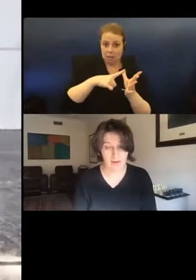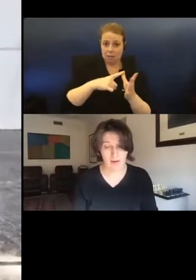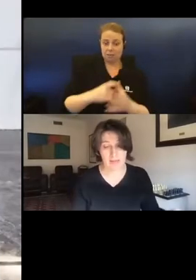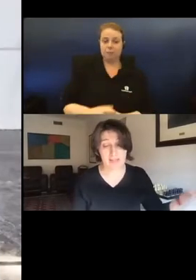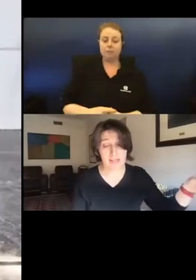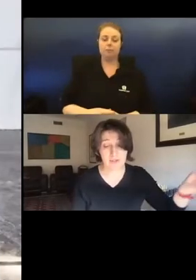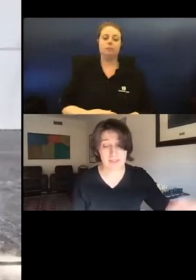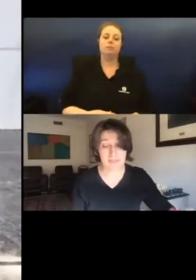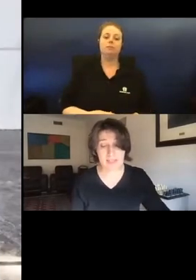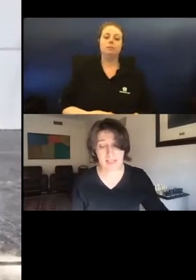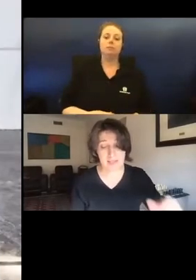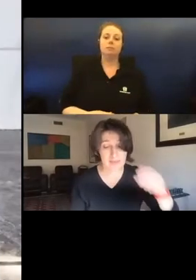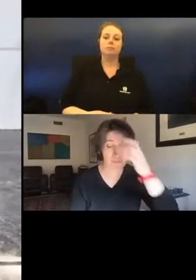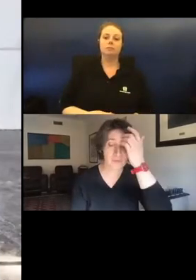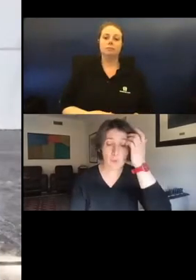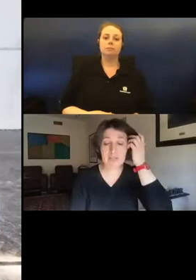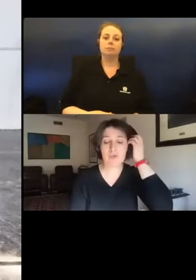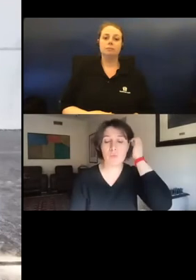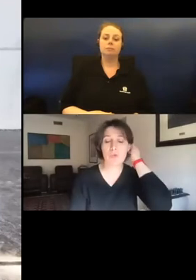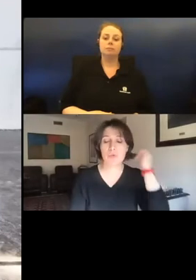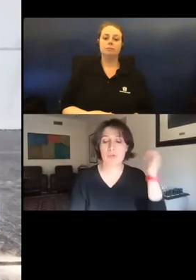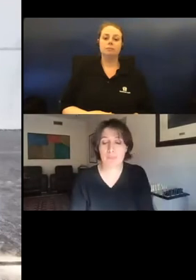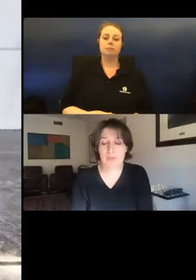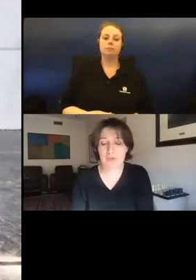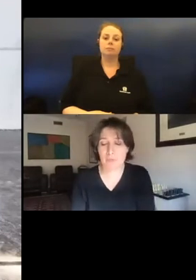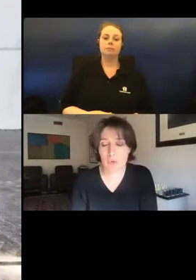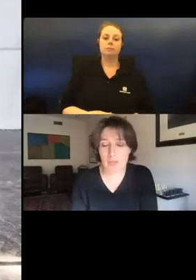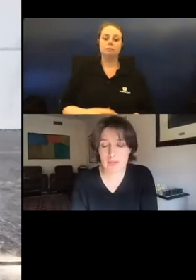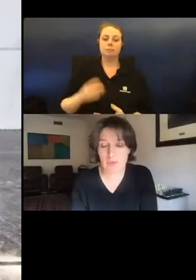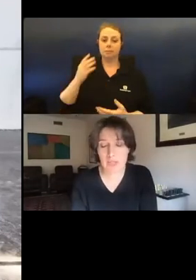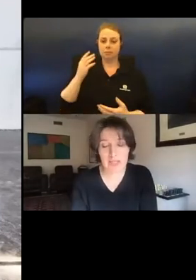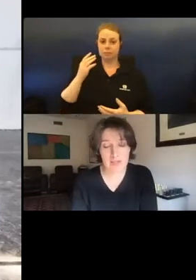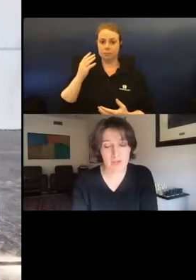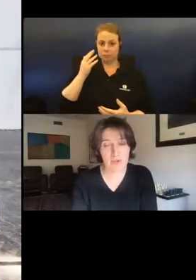in the entrance upstairs one had to walk through the labyrinths of bollards to then get to the main